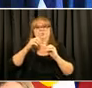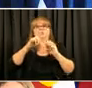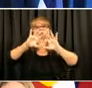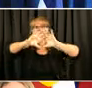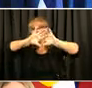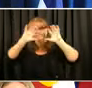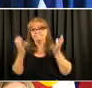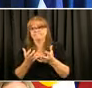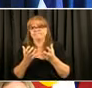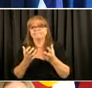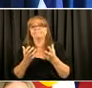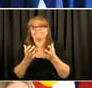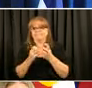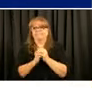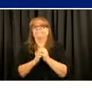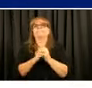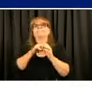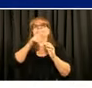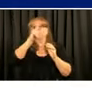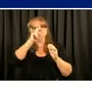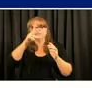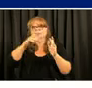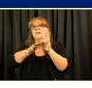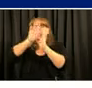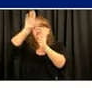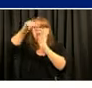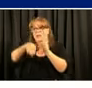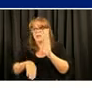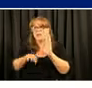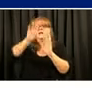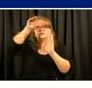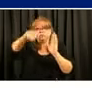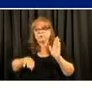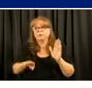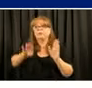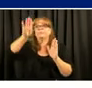you previously where we color code week over week whether we're seeing an overall increase